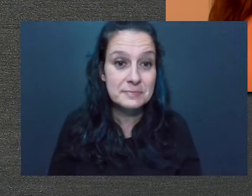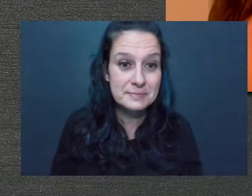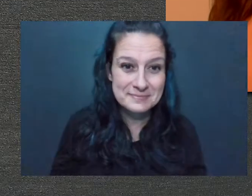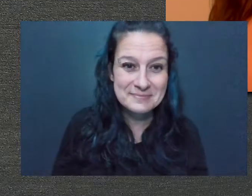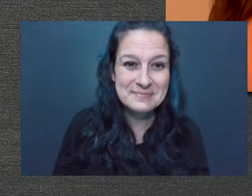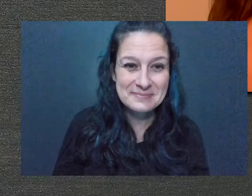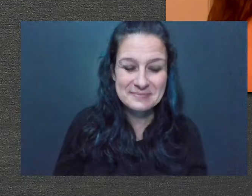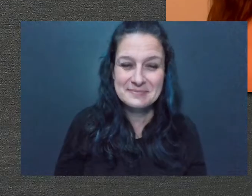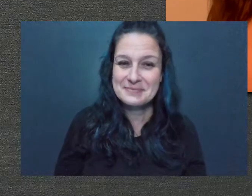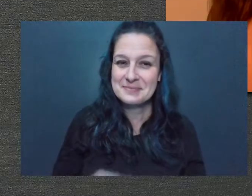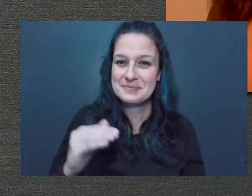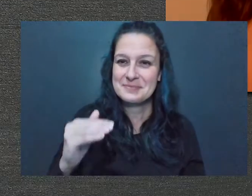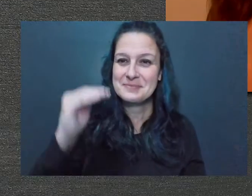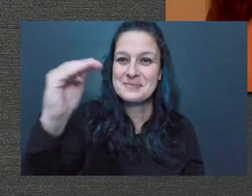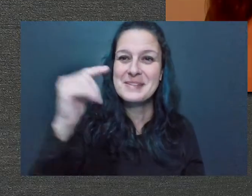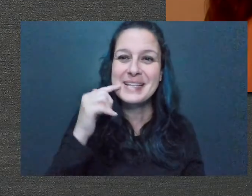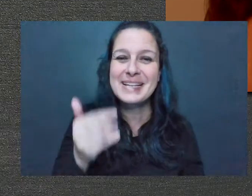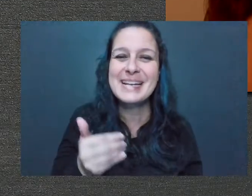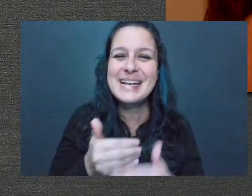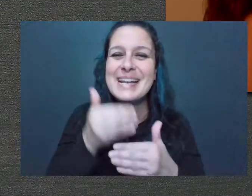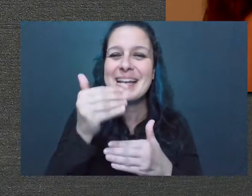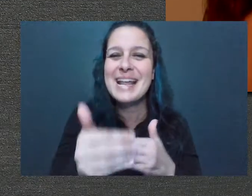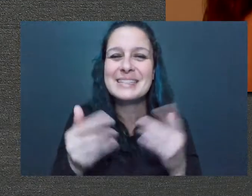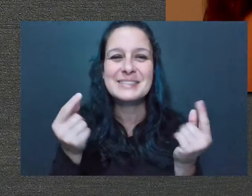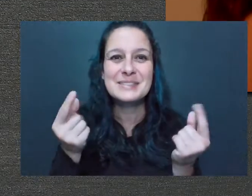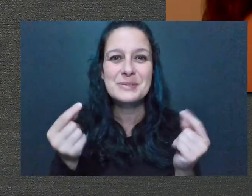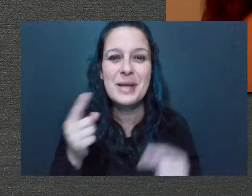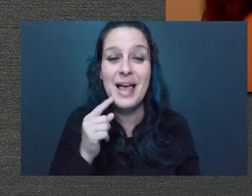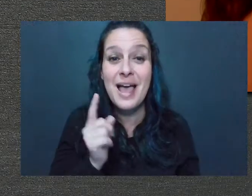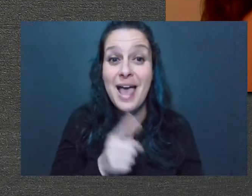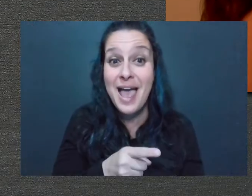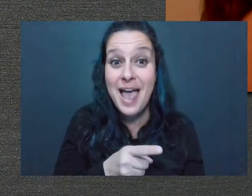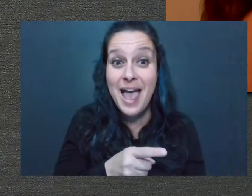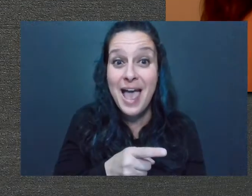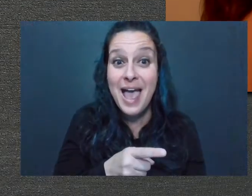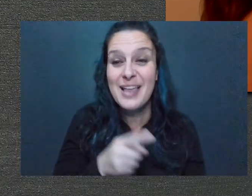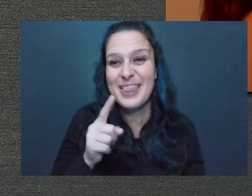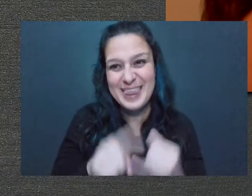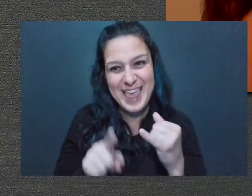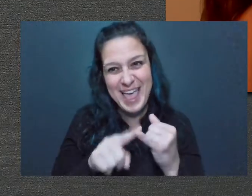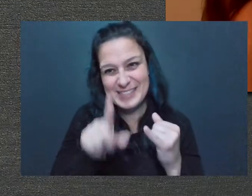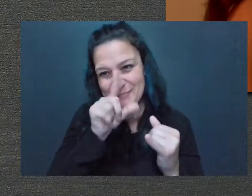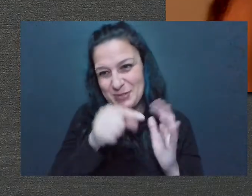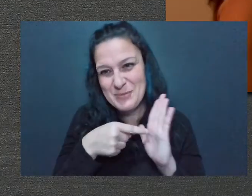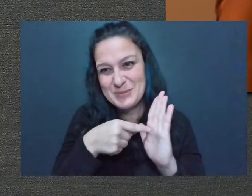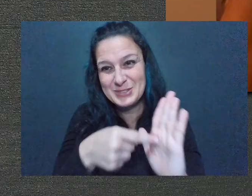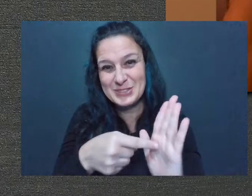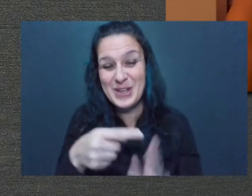All right, that's a sparrow. And this is the last bird I'm gonna show you